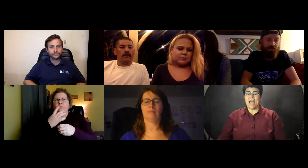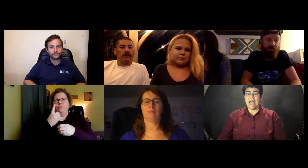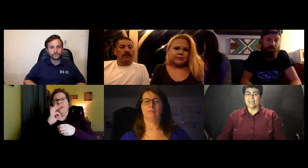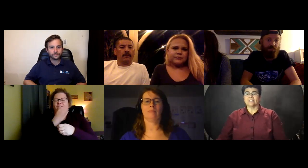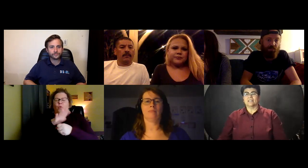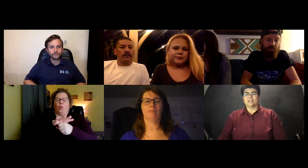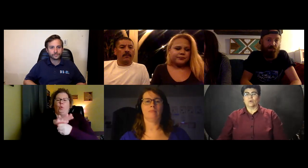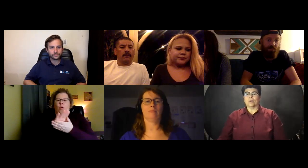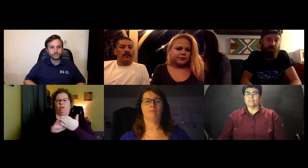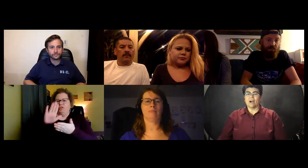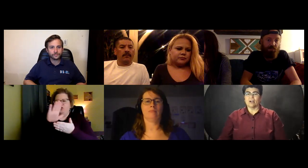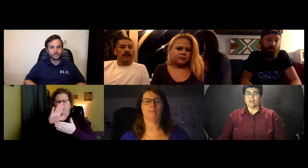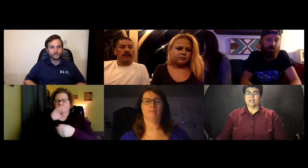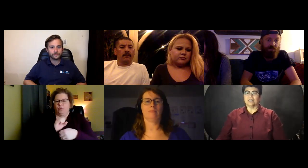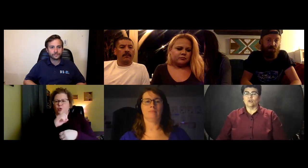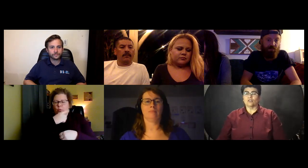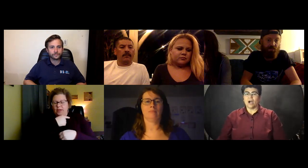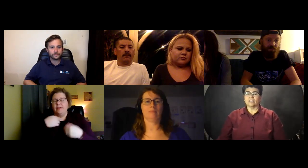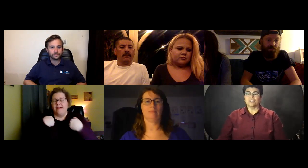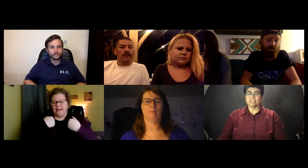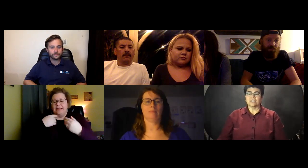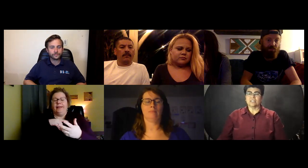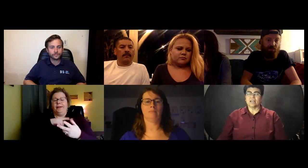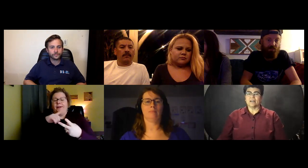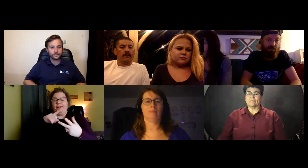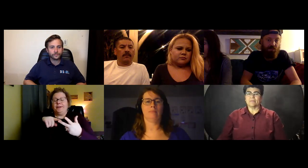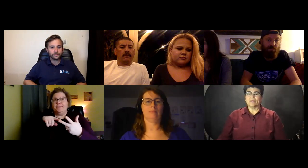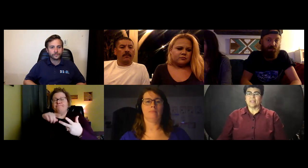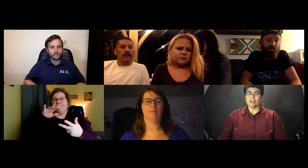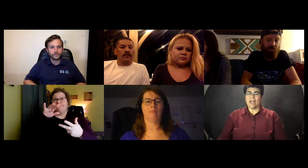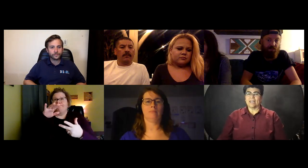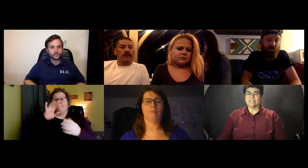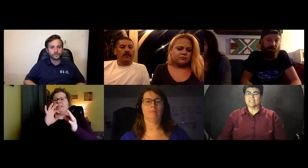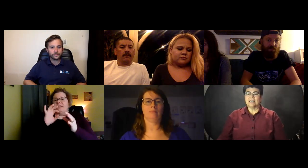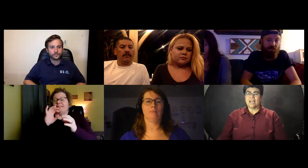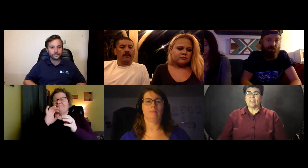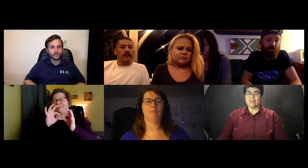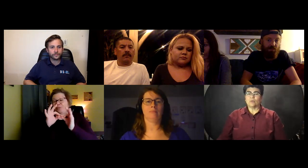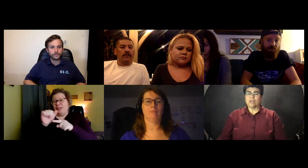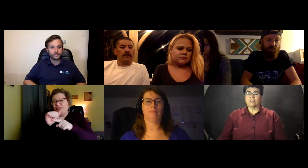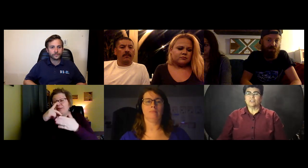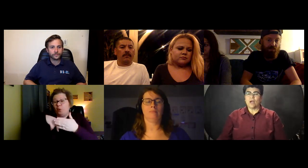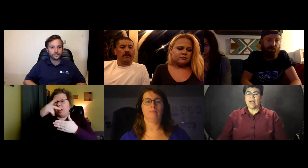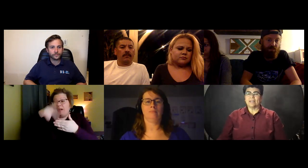had one of our local colleges